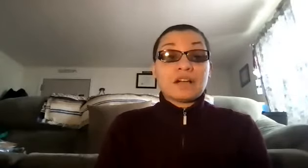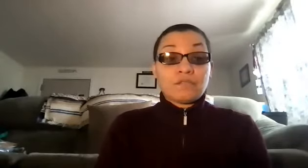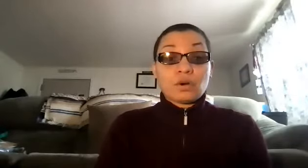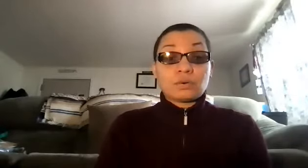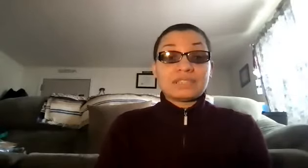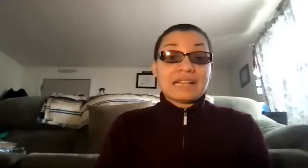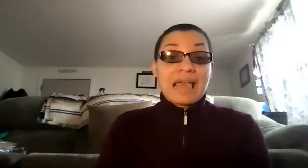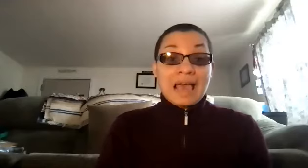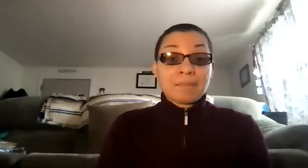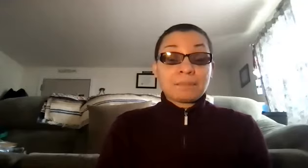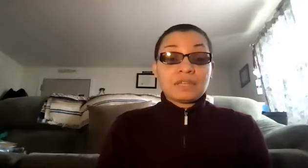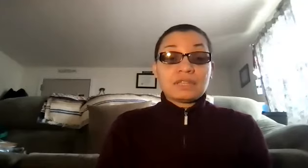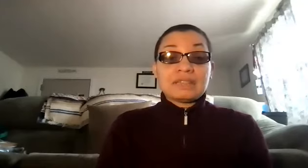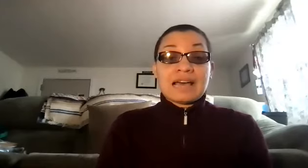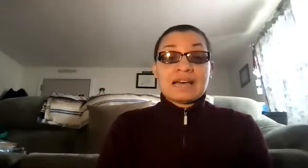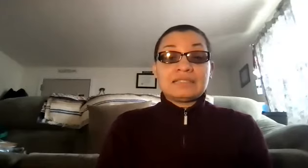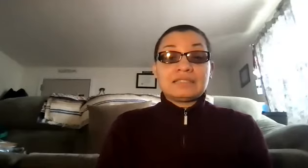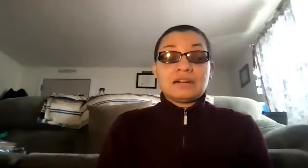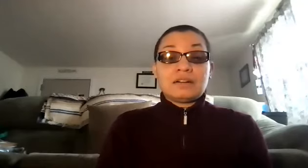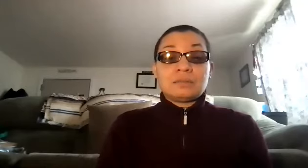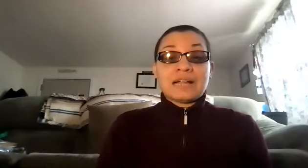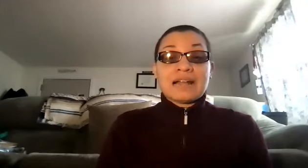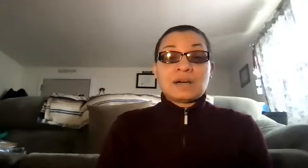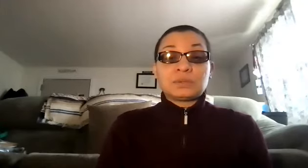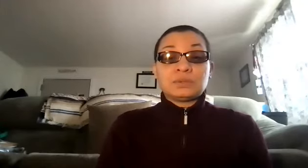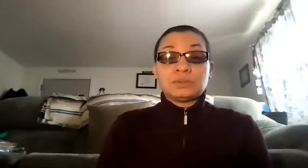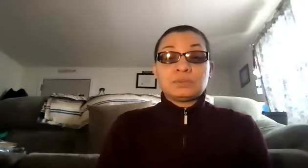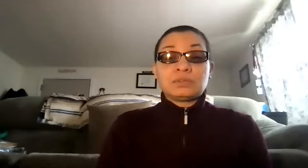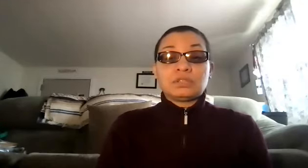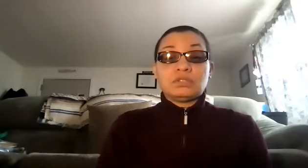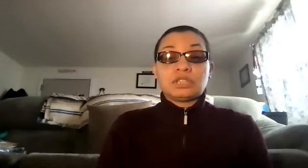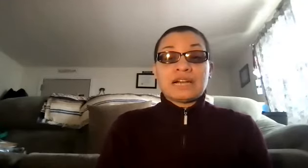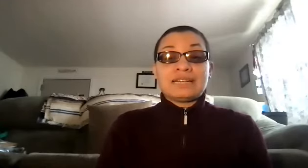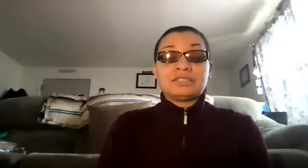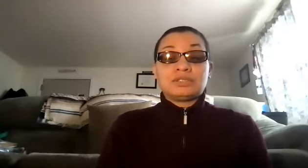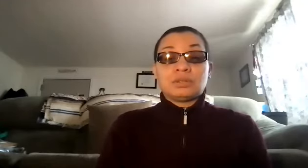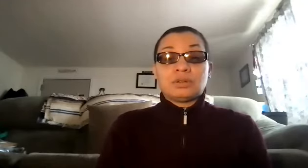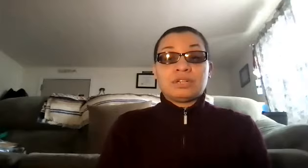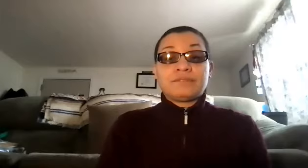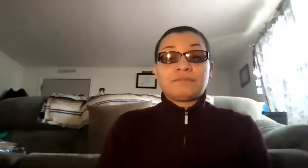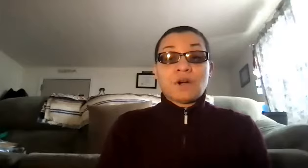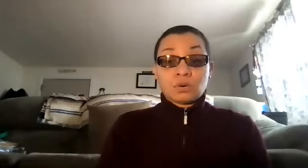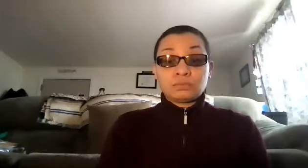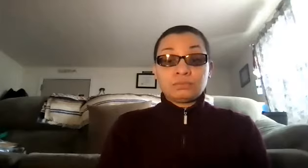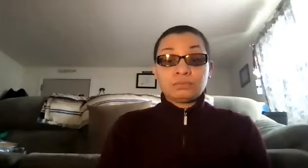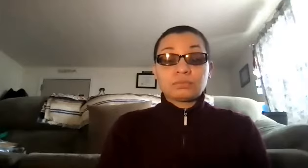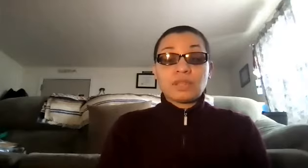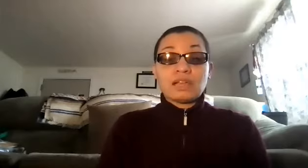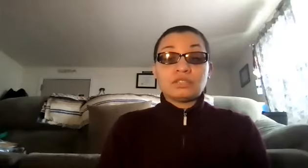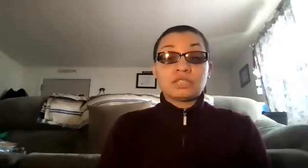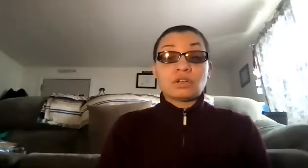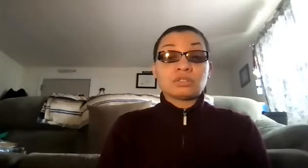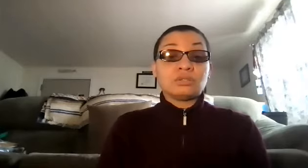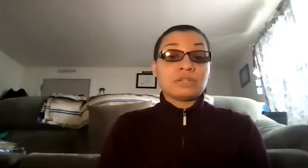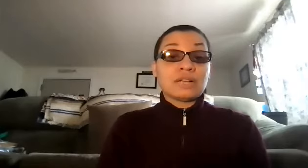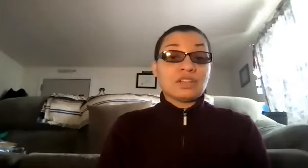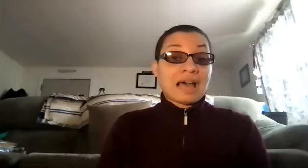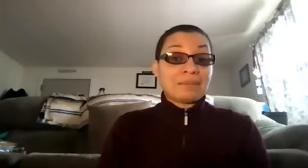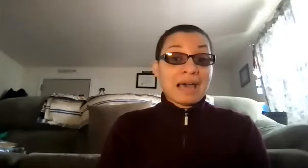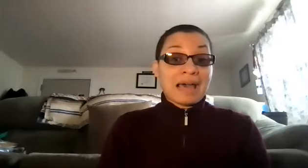phone it's an app that um allows you to utilize your phone you can also use it on your ipad